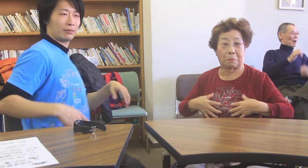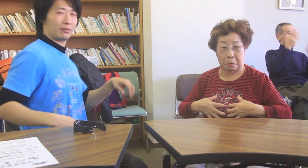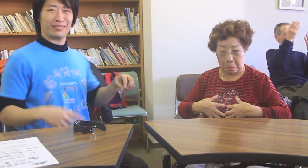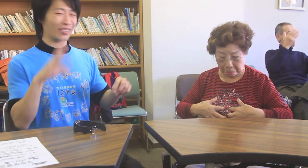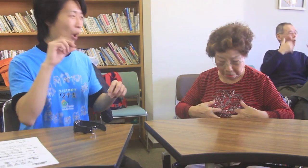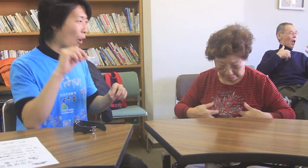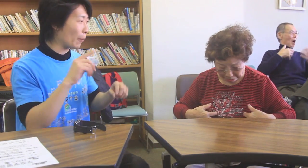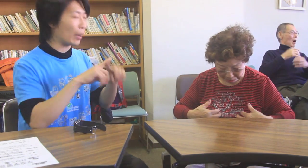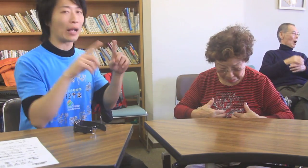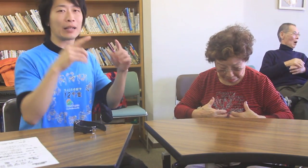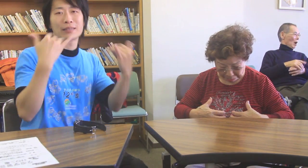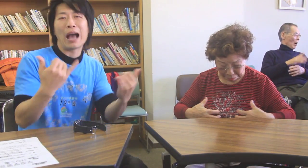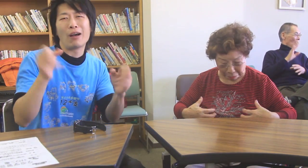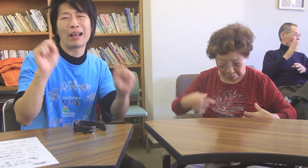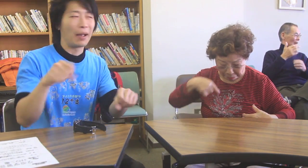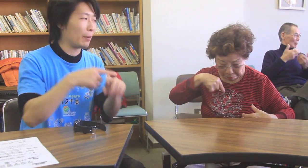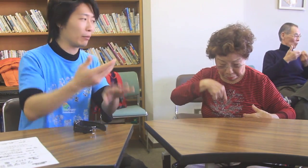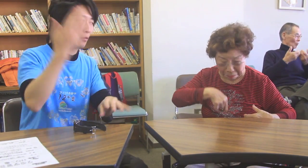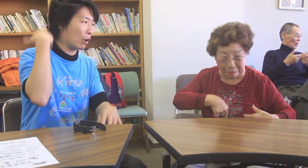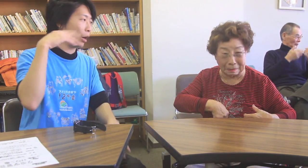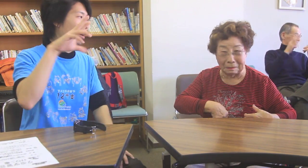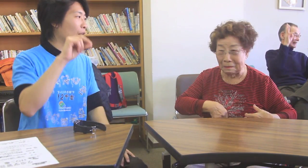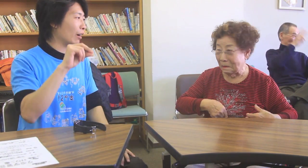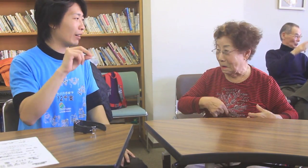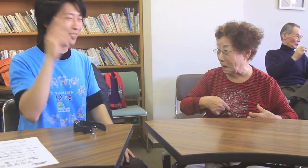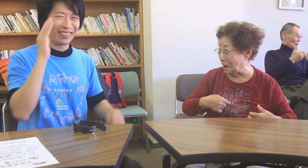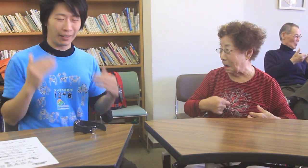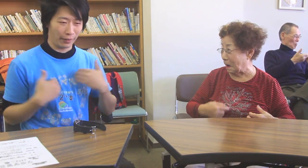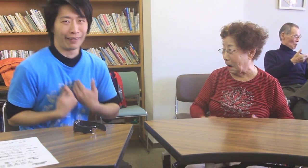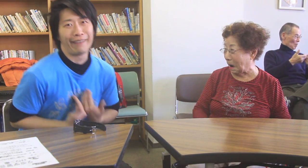Now women just show their skin.